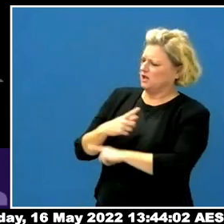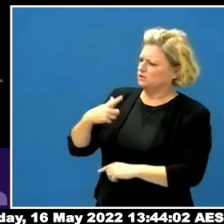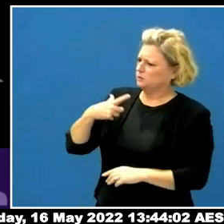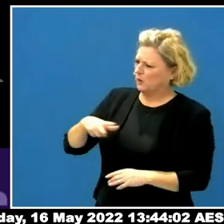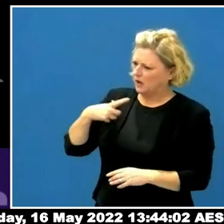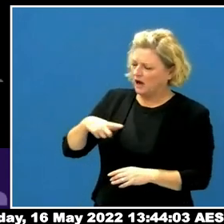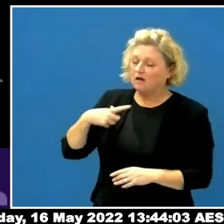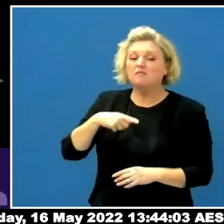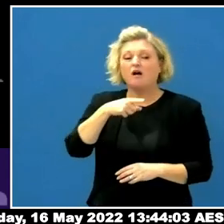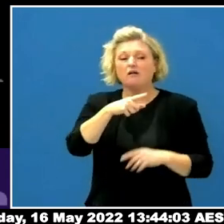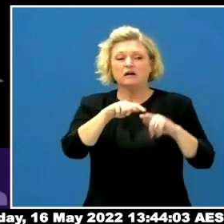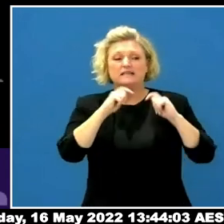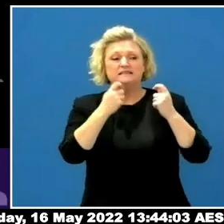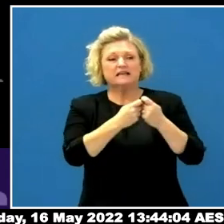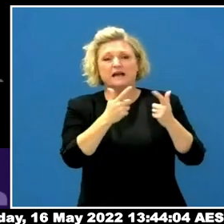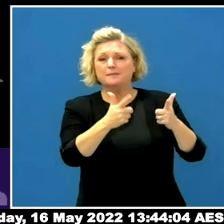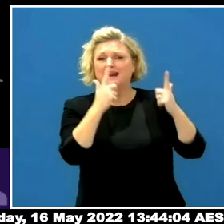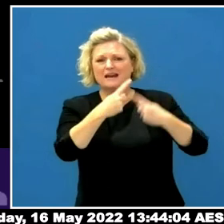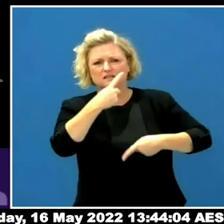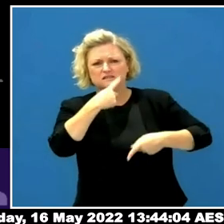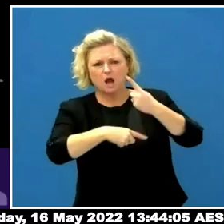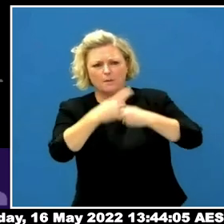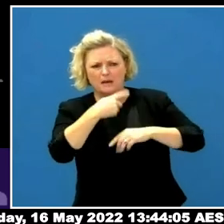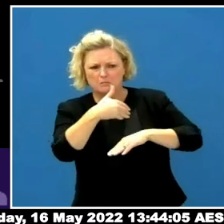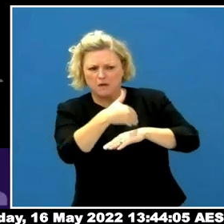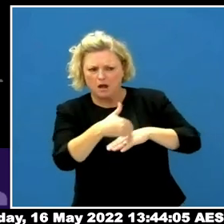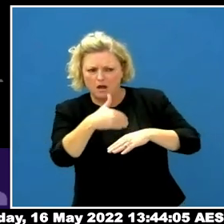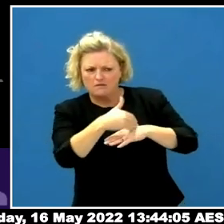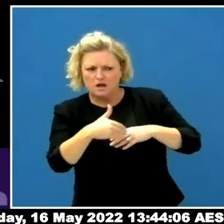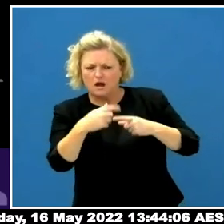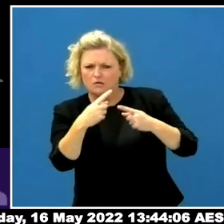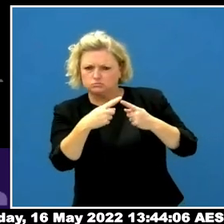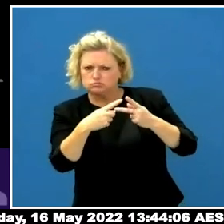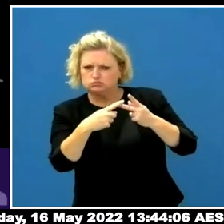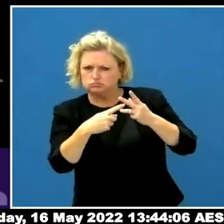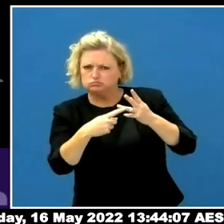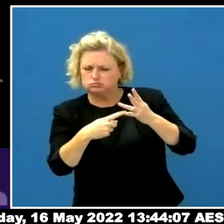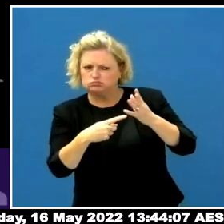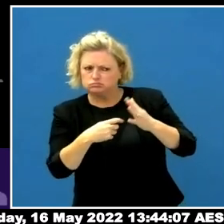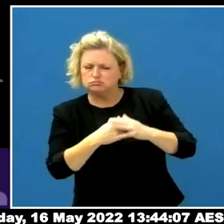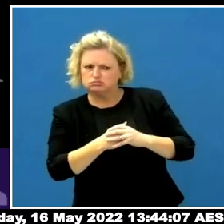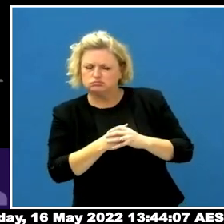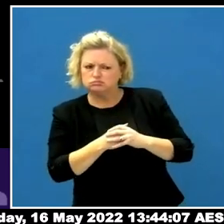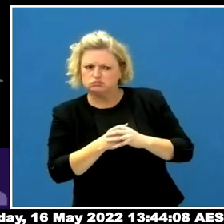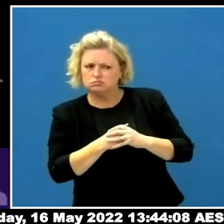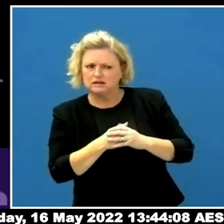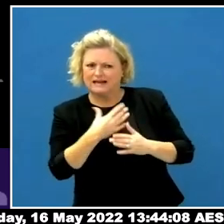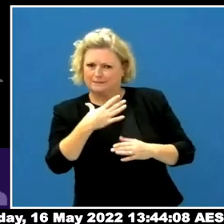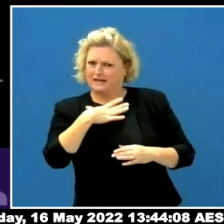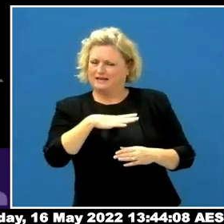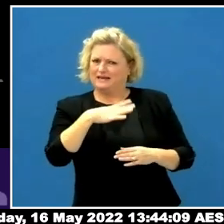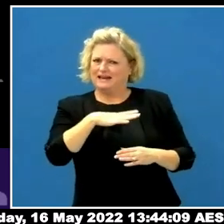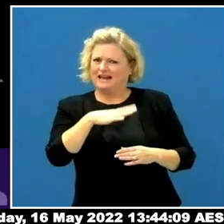which was part of his plan to have behaviour support put on there, which was never given